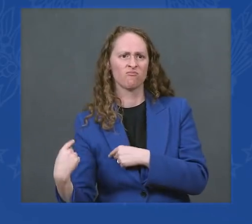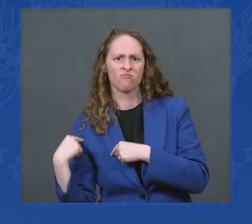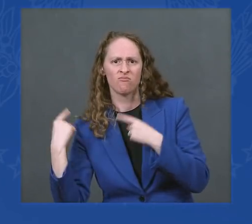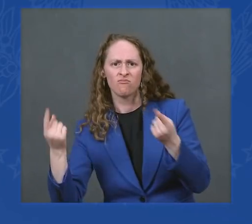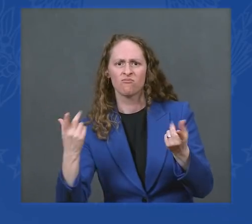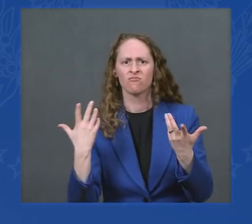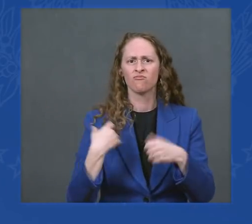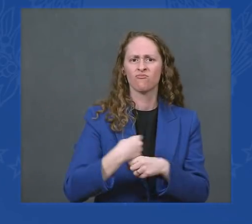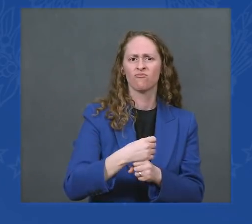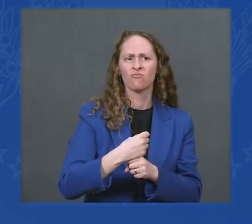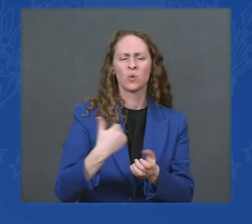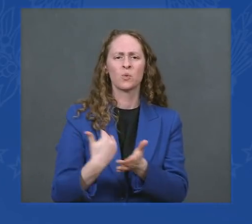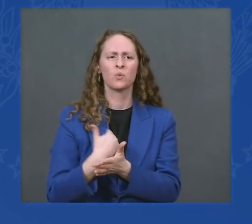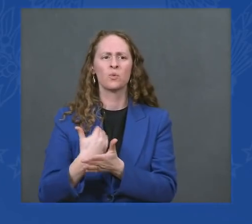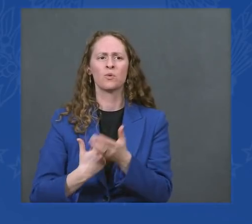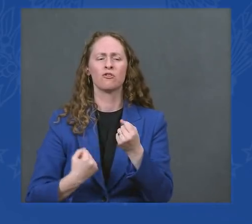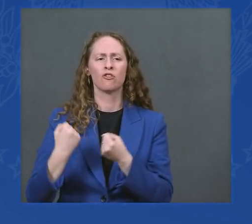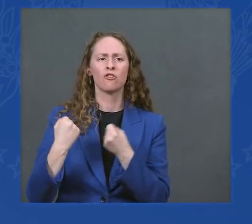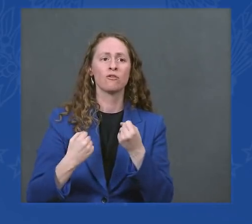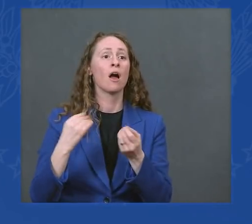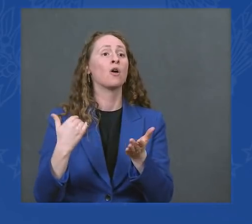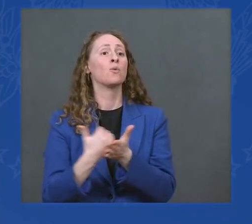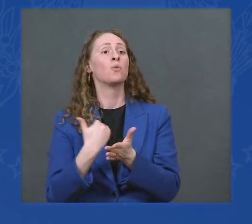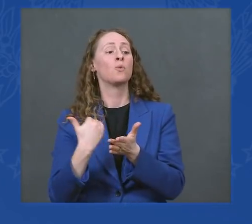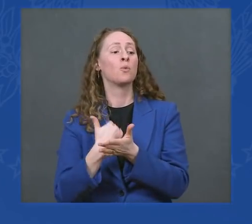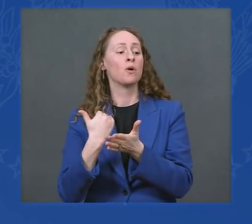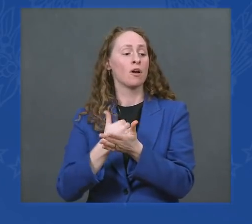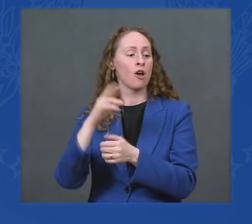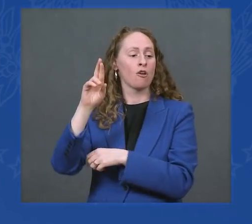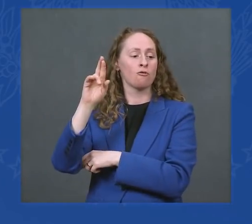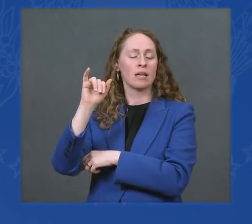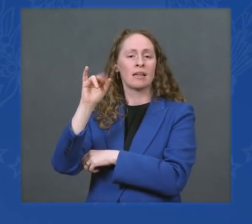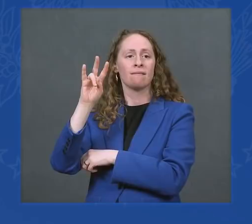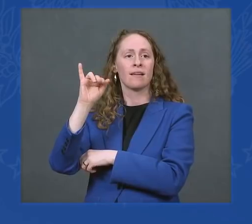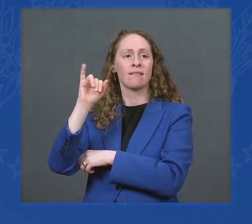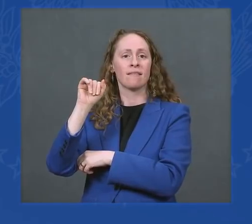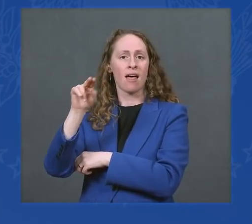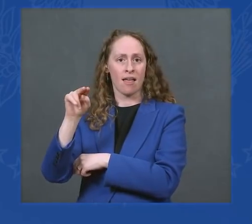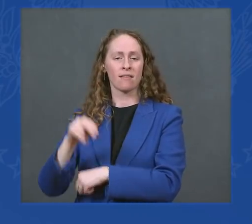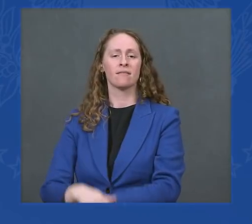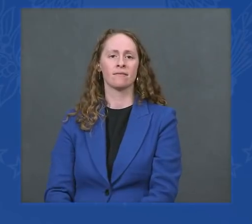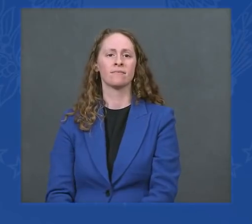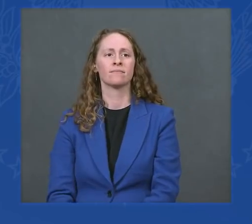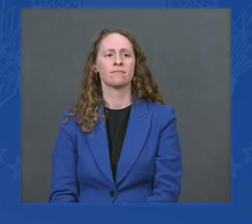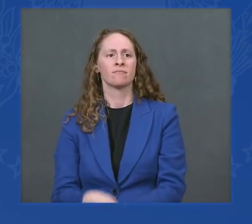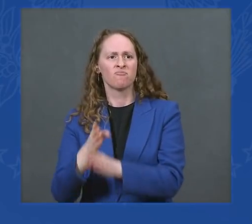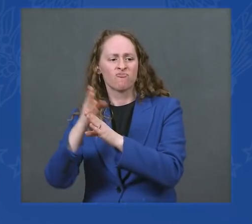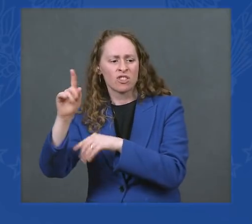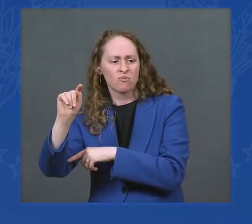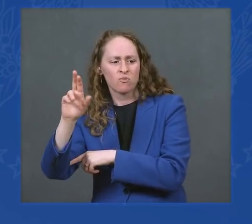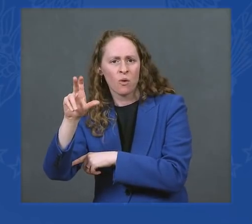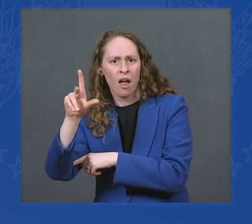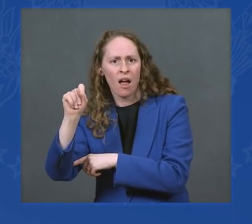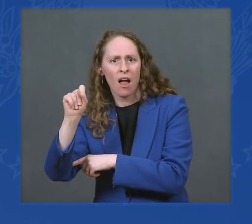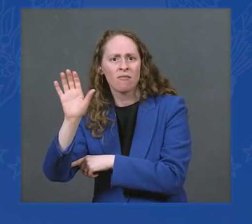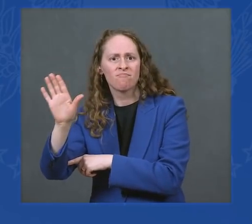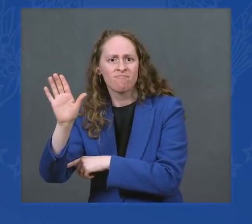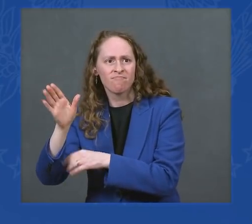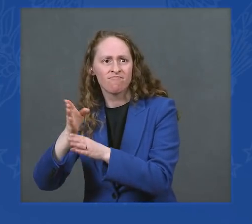building electric trucks, or Proterra, building electric buses, which I saw at a virtual tour last year